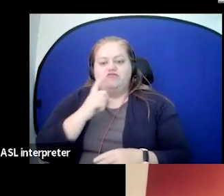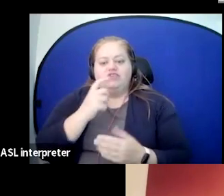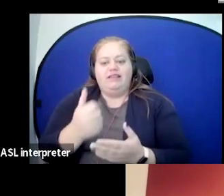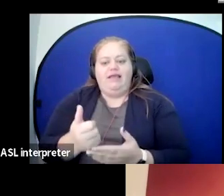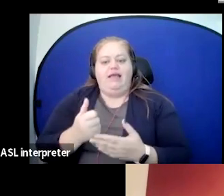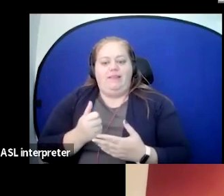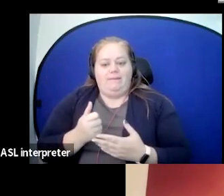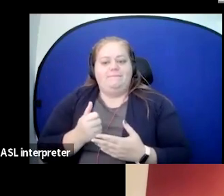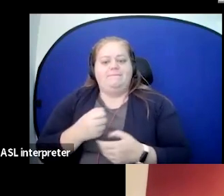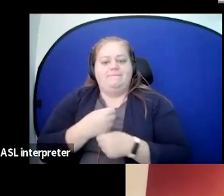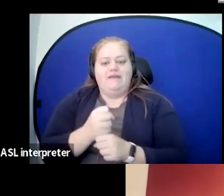accessible to all users.